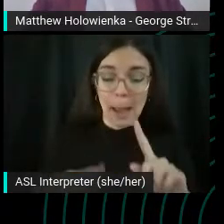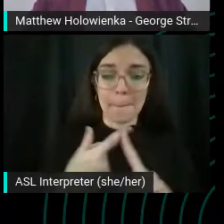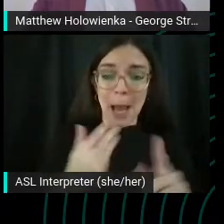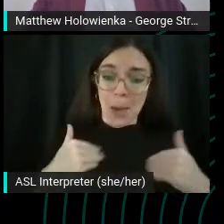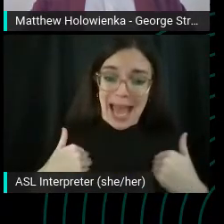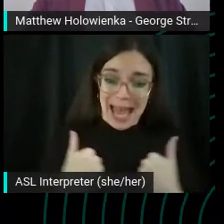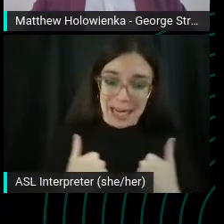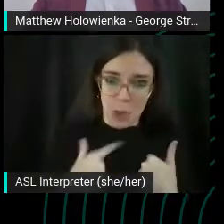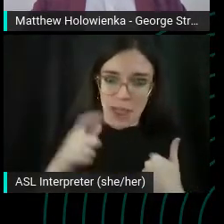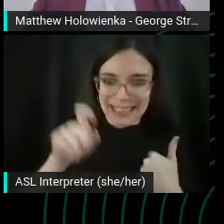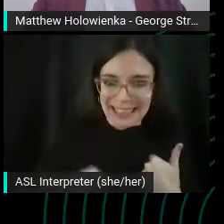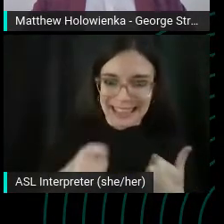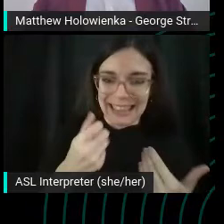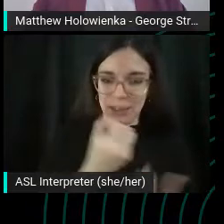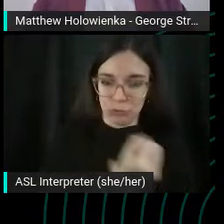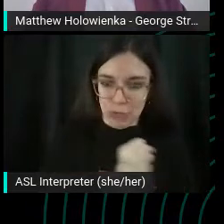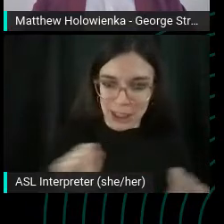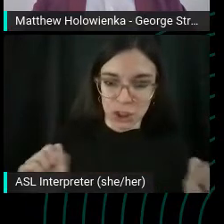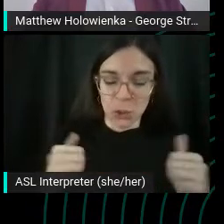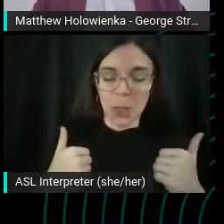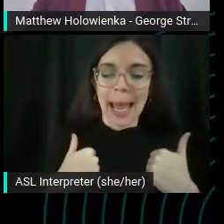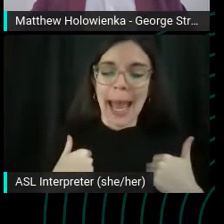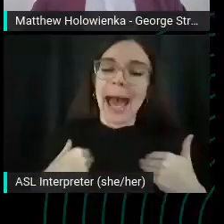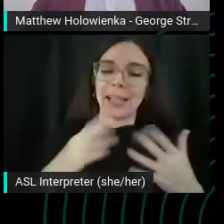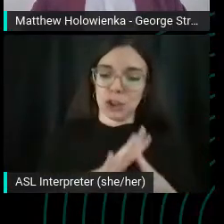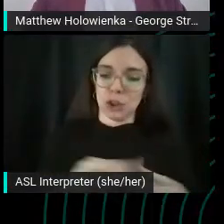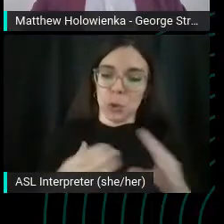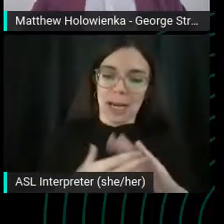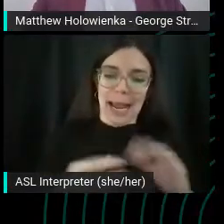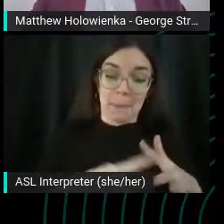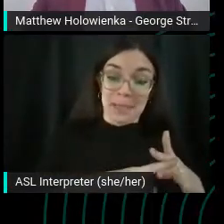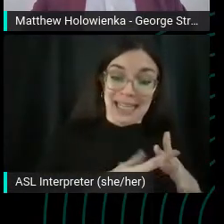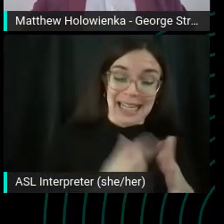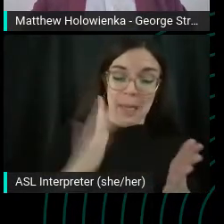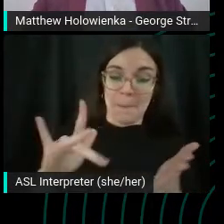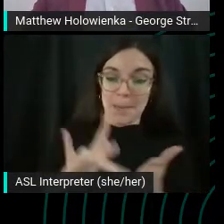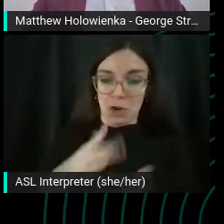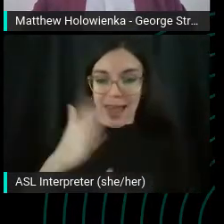there were videos that had a beginning, a middle, and end. And the other reason I wanted to show you this image was to show you